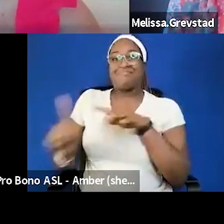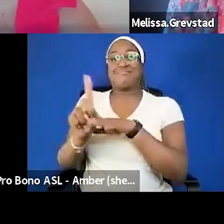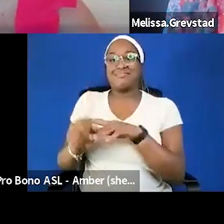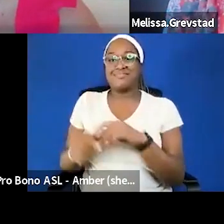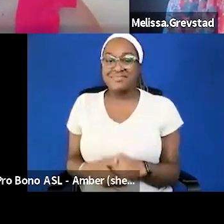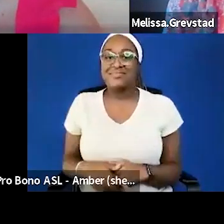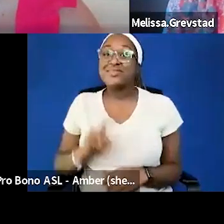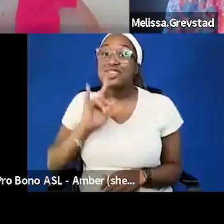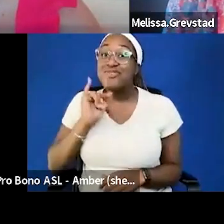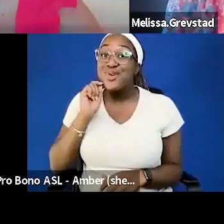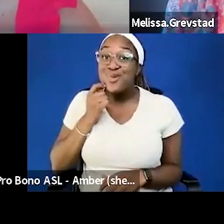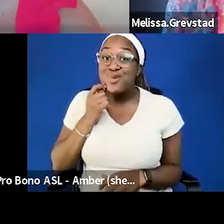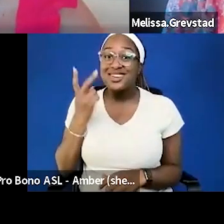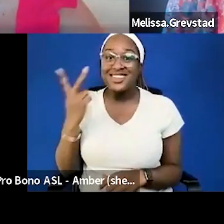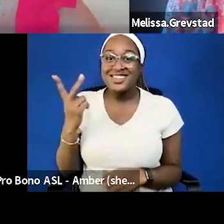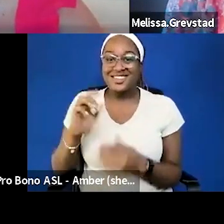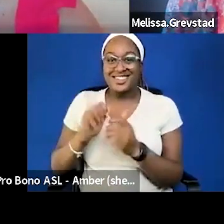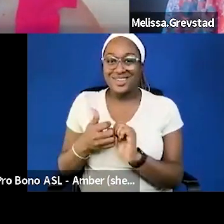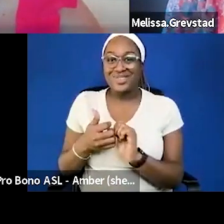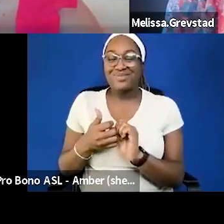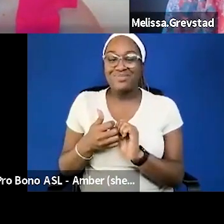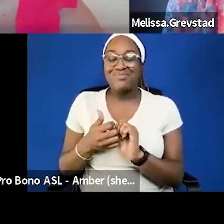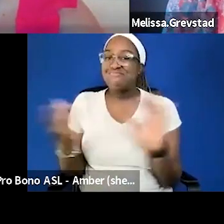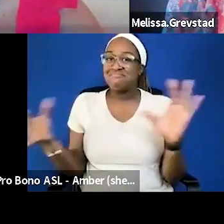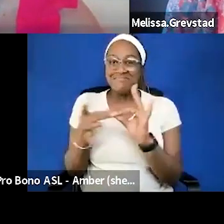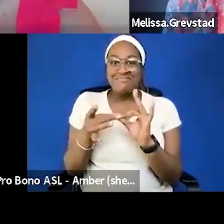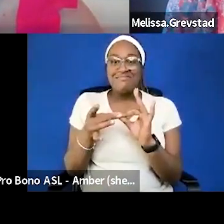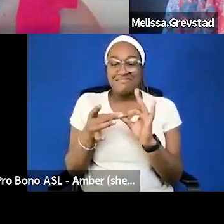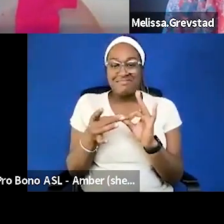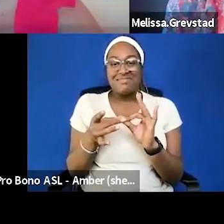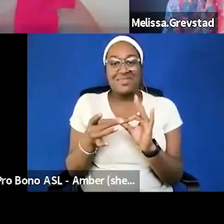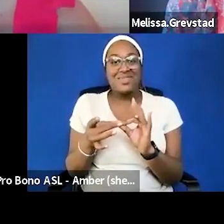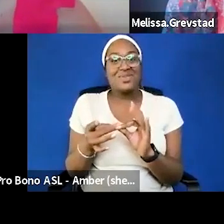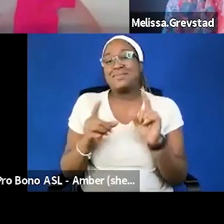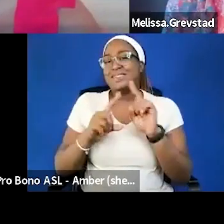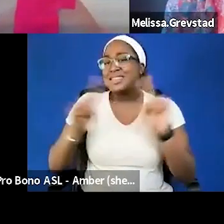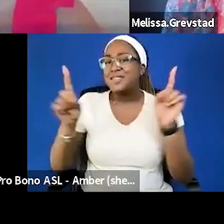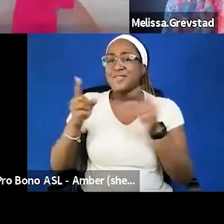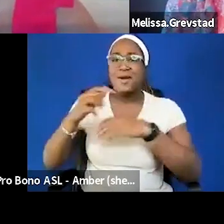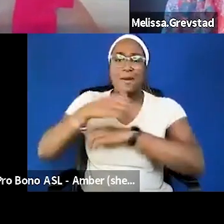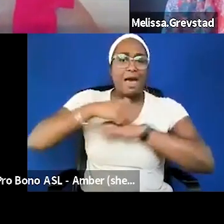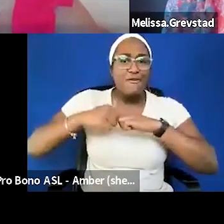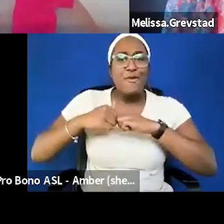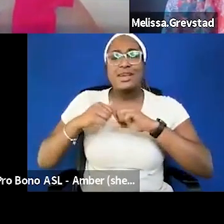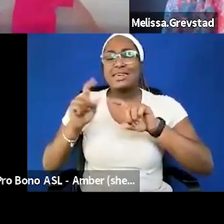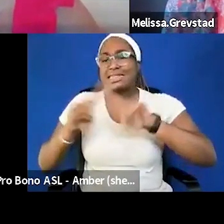really cool to see how connected we are, even though, like we have very different platforms and very different approaches.